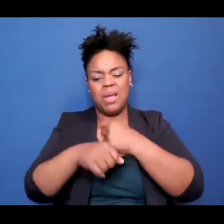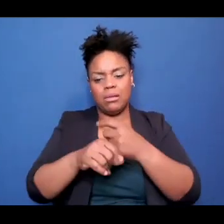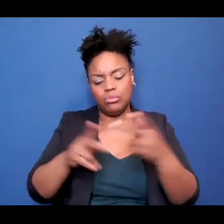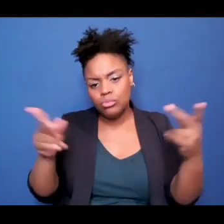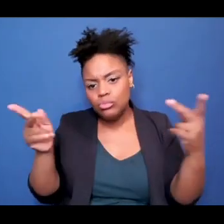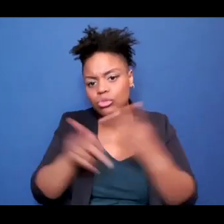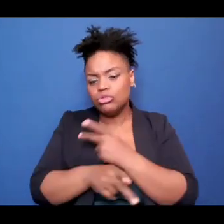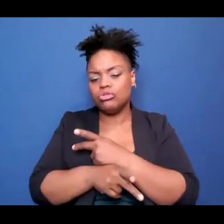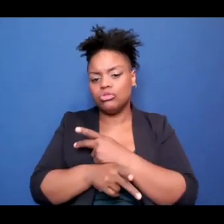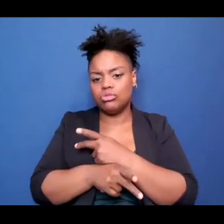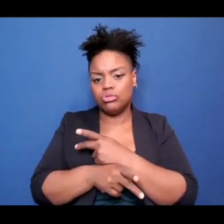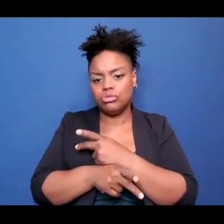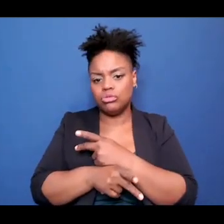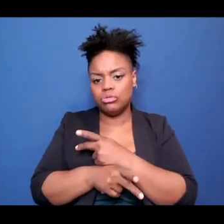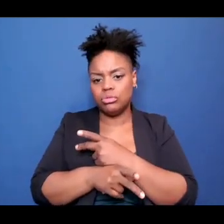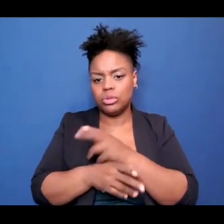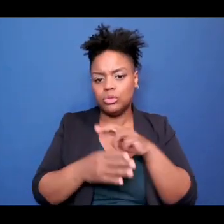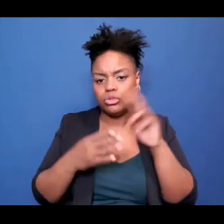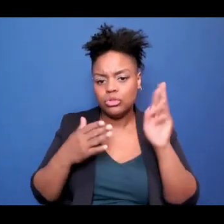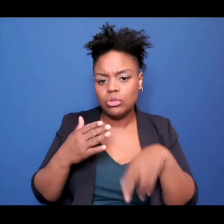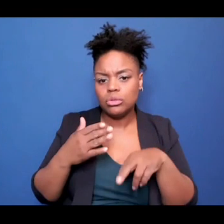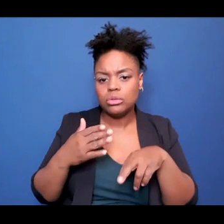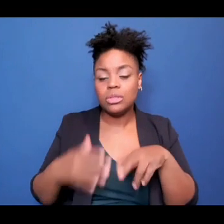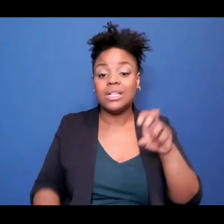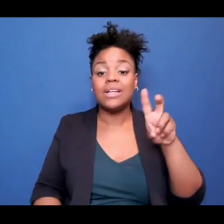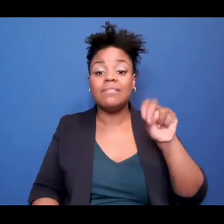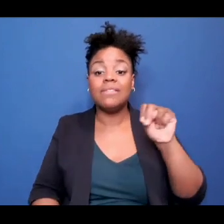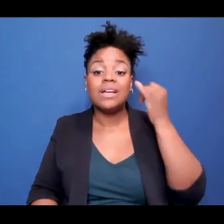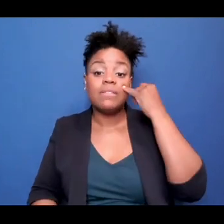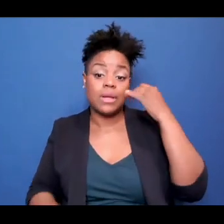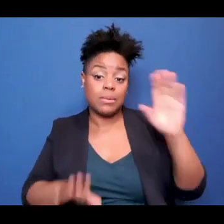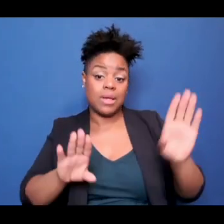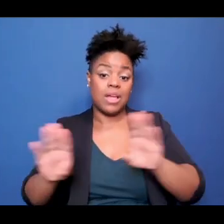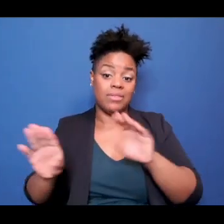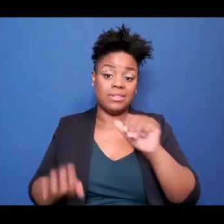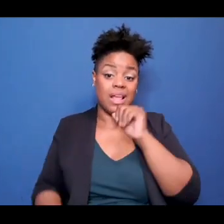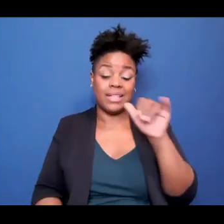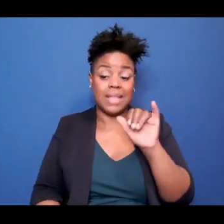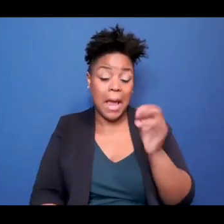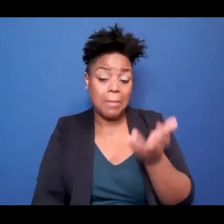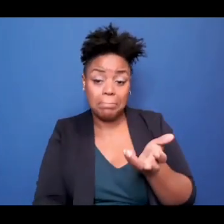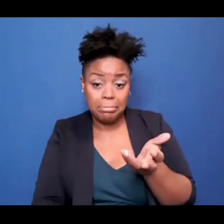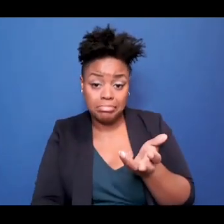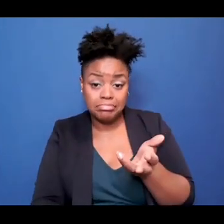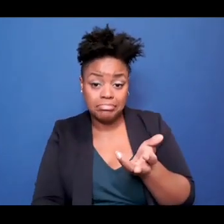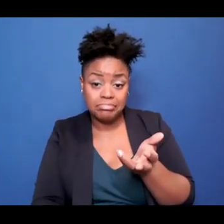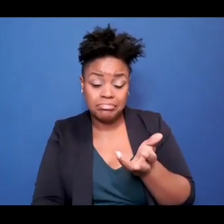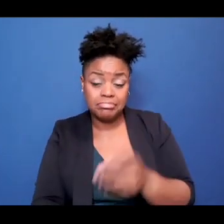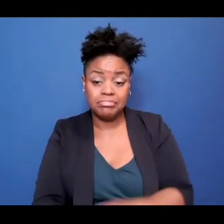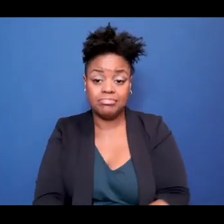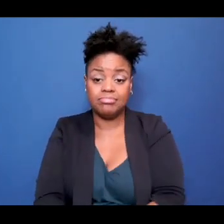OPERATING TO WORSEN HEALTH OUT COMES EVEN IF THE BEHAVIOR ITSELF MAY NOT BE AT THE SAME